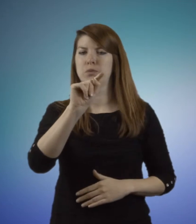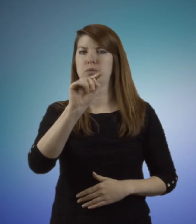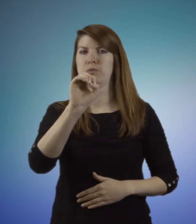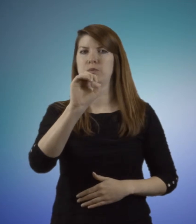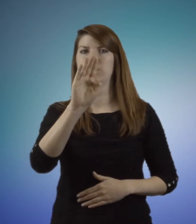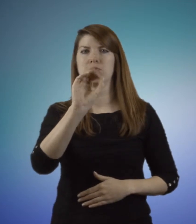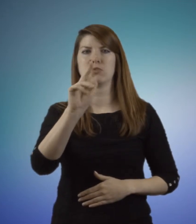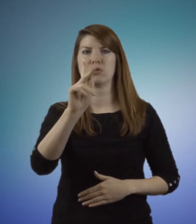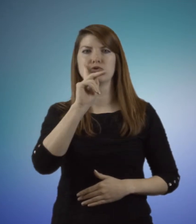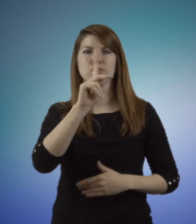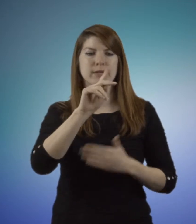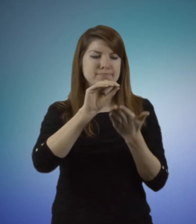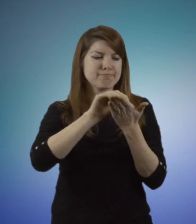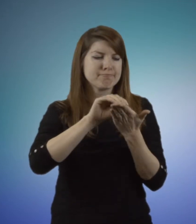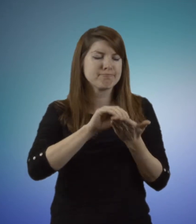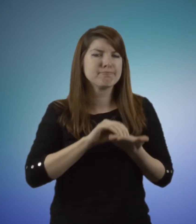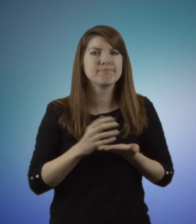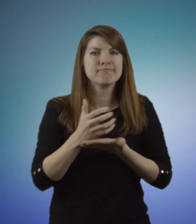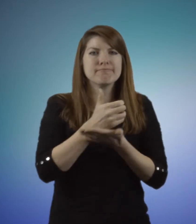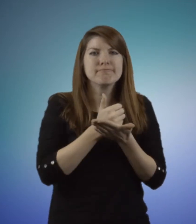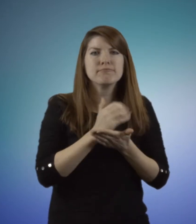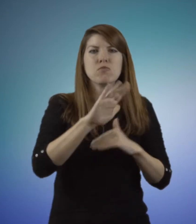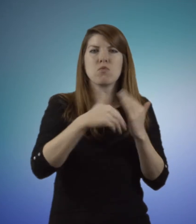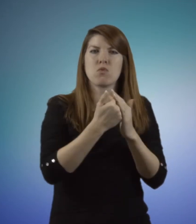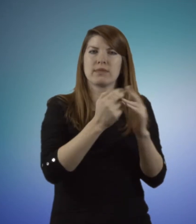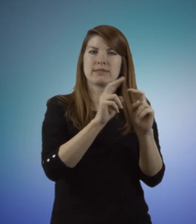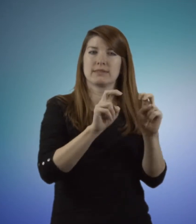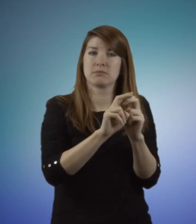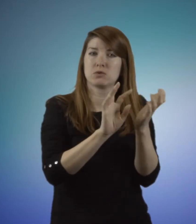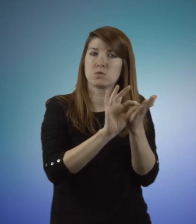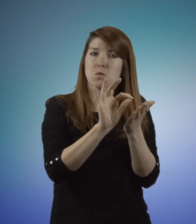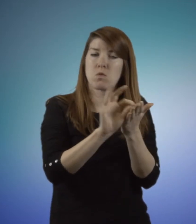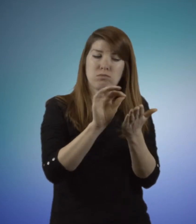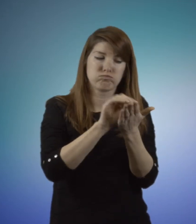And that you collect and track your child's assessment scores in each area that's assessed.